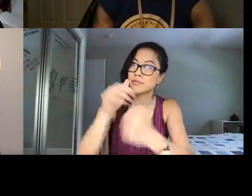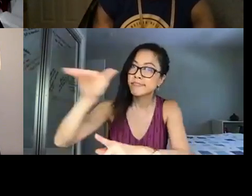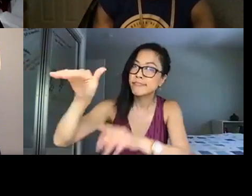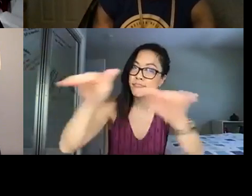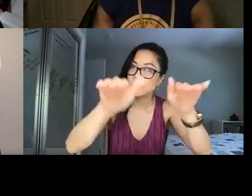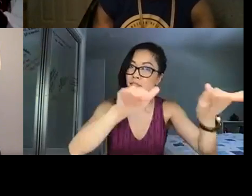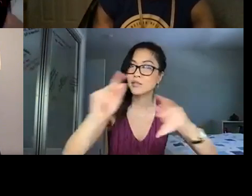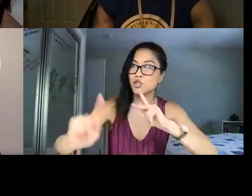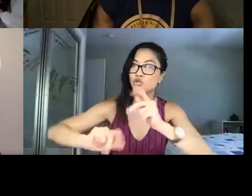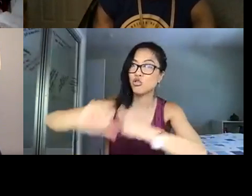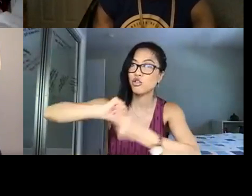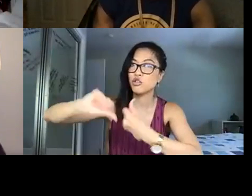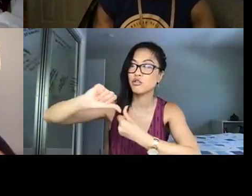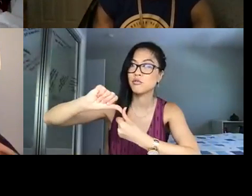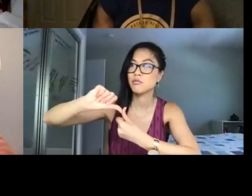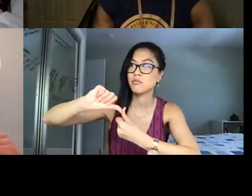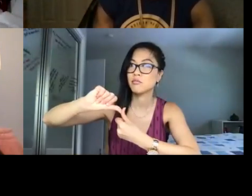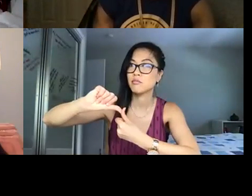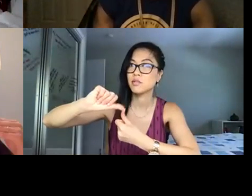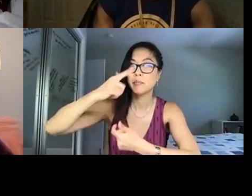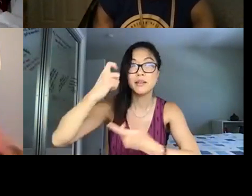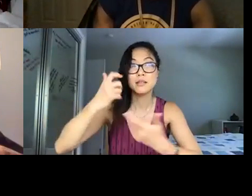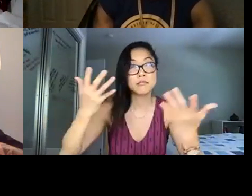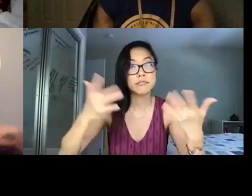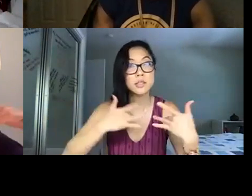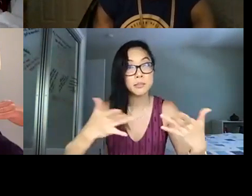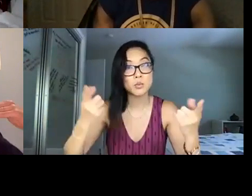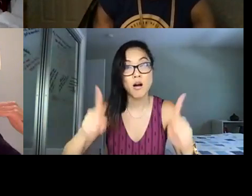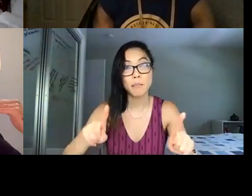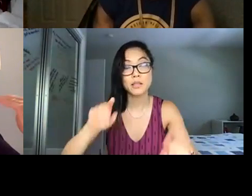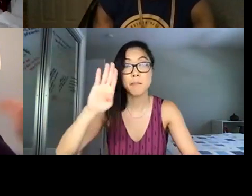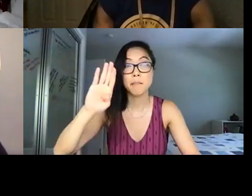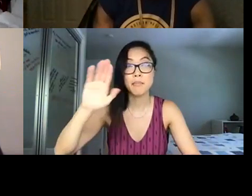then it dies down in certain communities, white people forget.